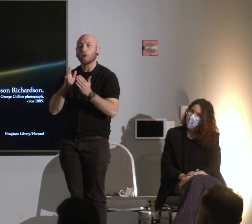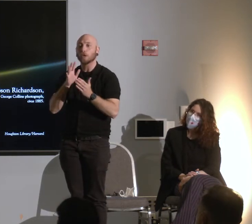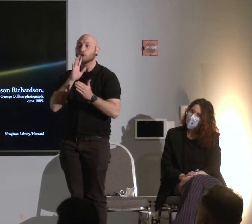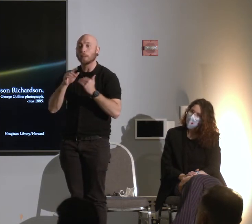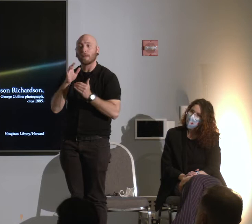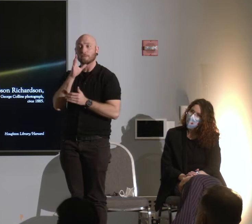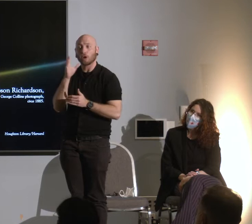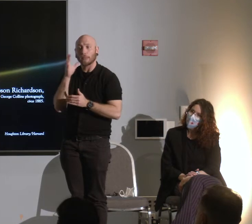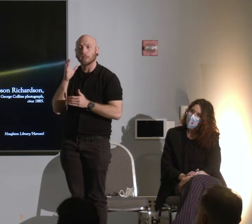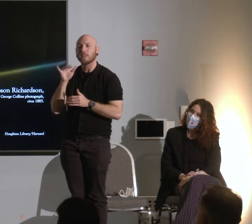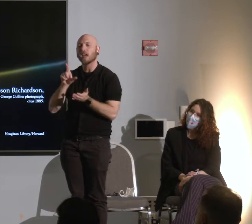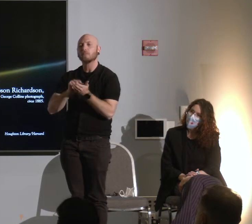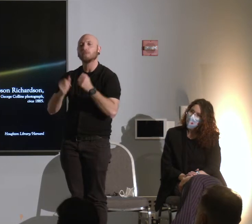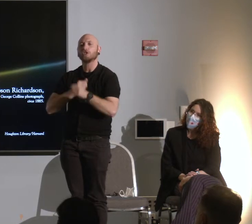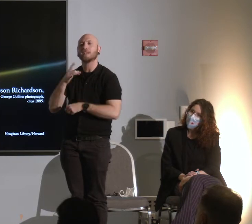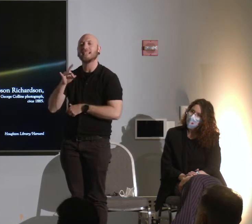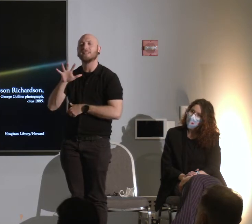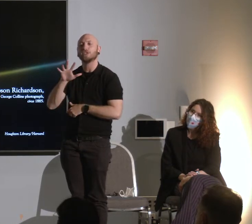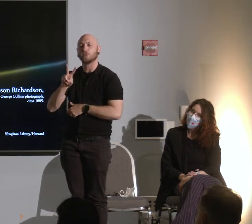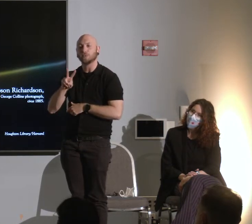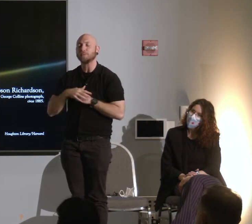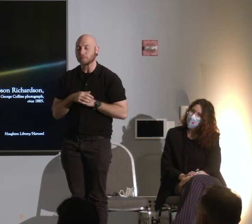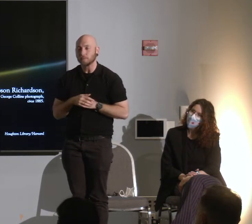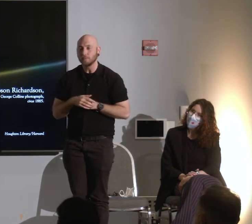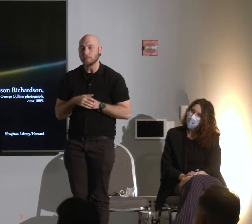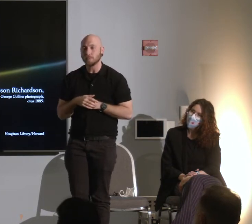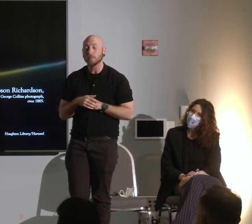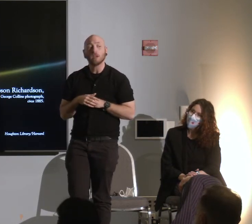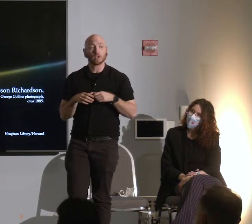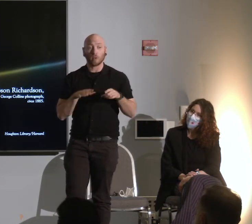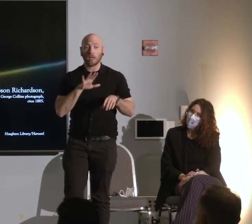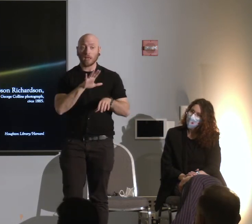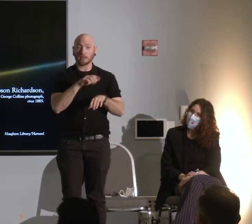It was published in 1852, and it was while traveling and researching that book